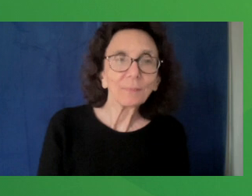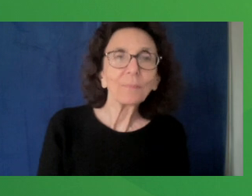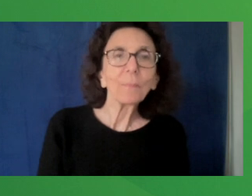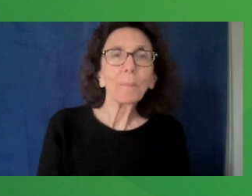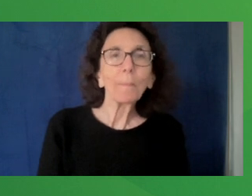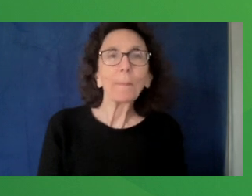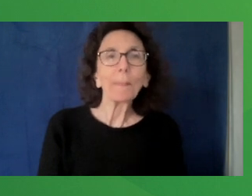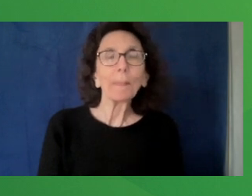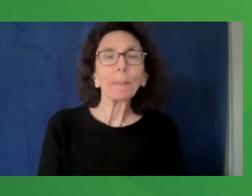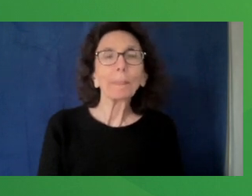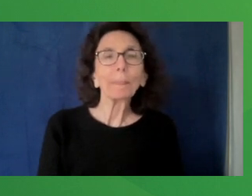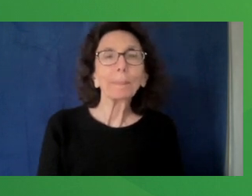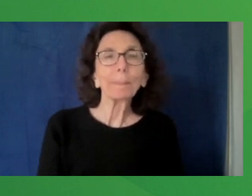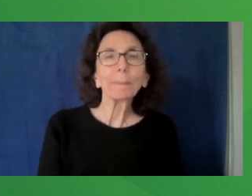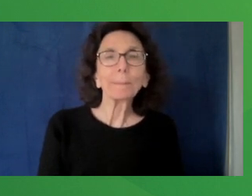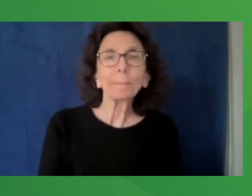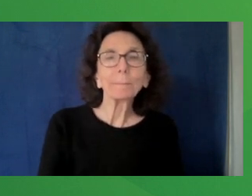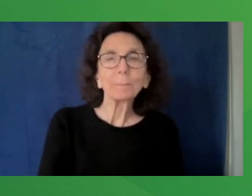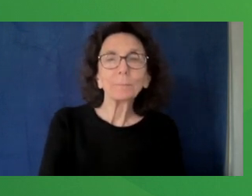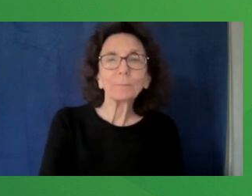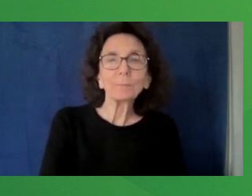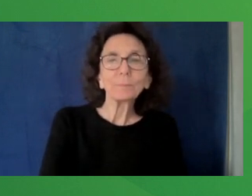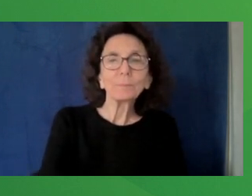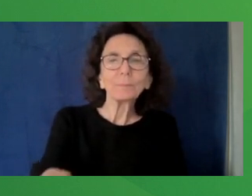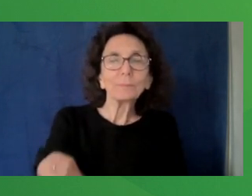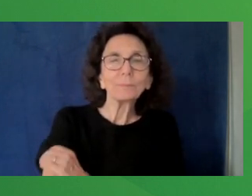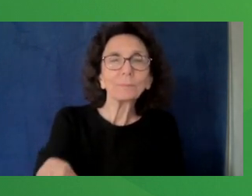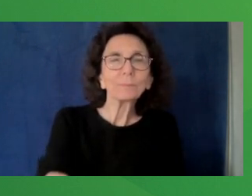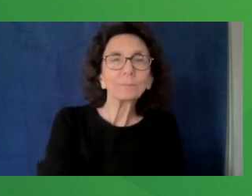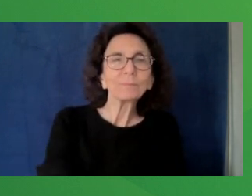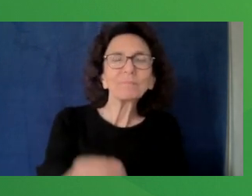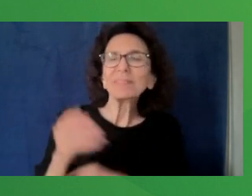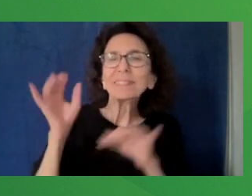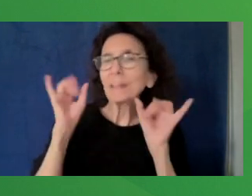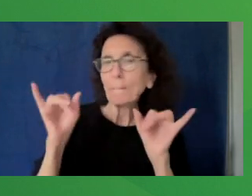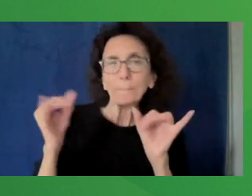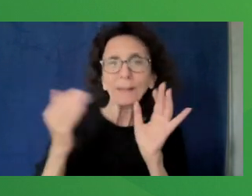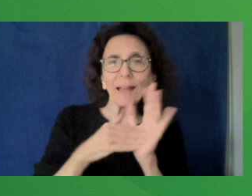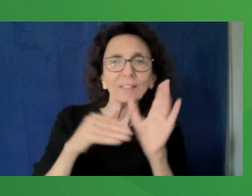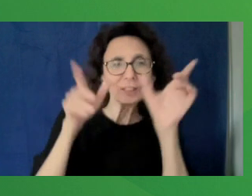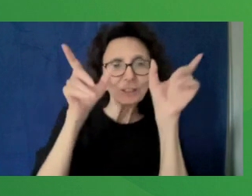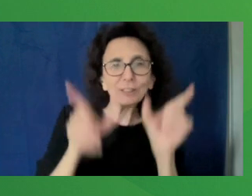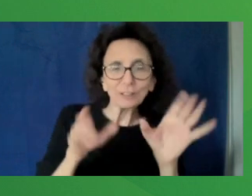And that's more of the same activity. This is actually one of the activities that I